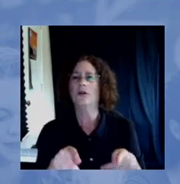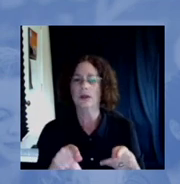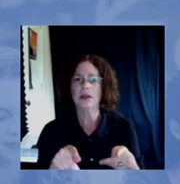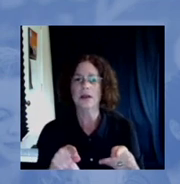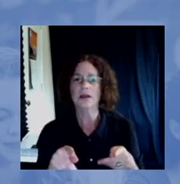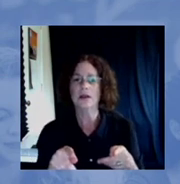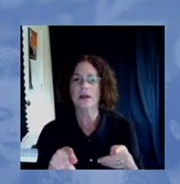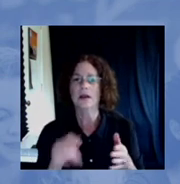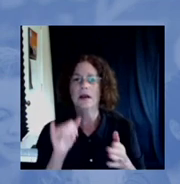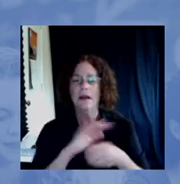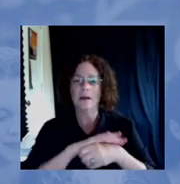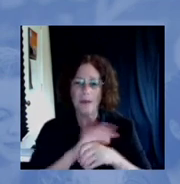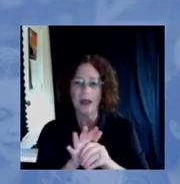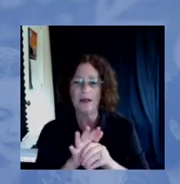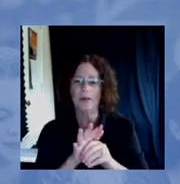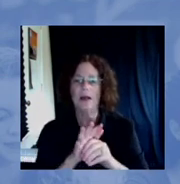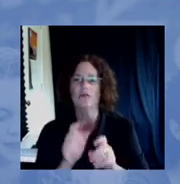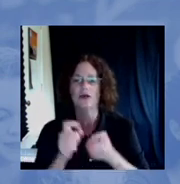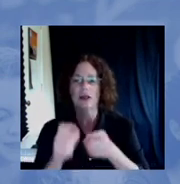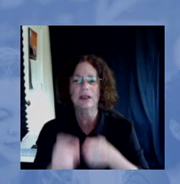HAS PRESENTED. ONE OF THE THINGS THAT STANDS OUT FOR ME IN